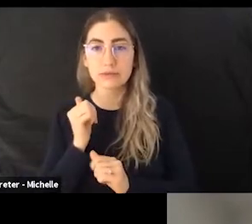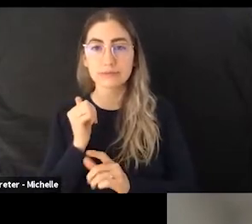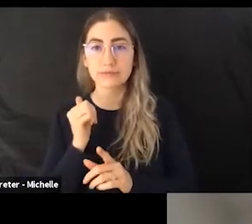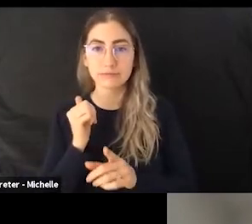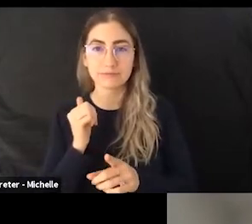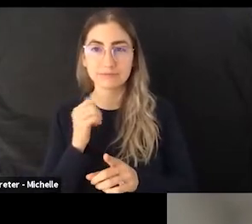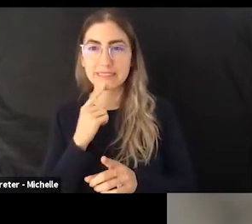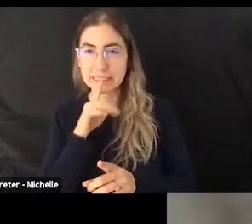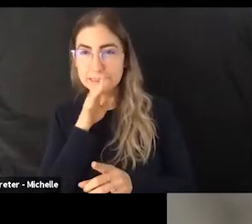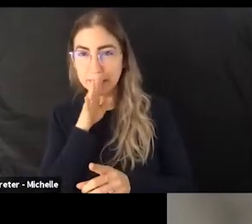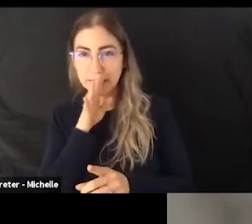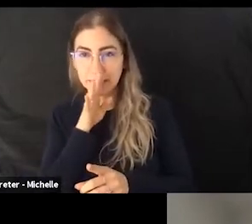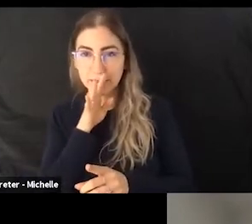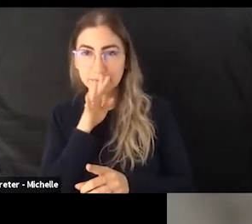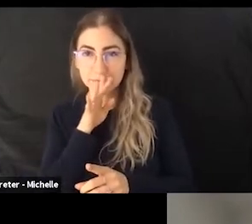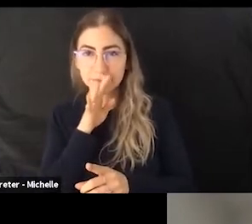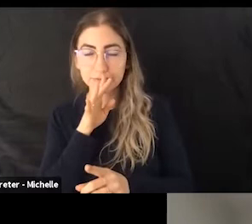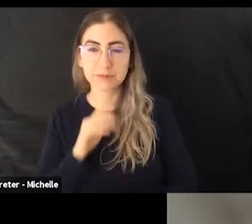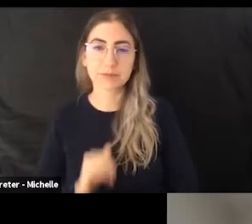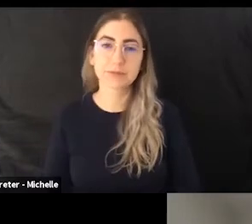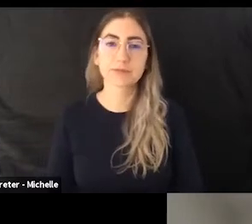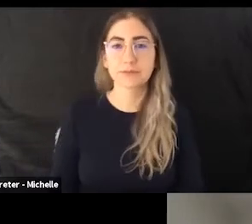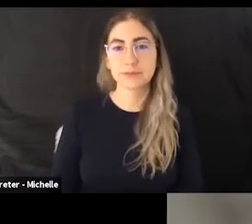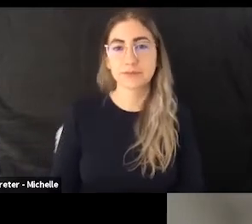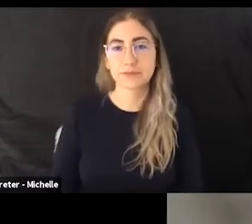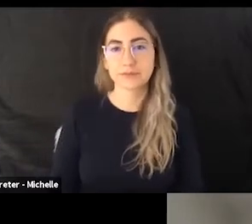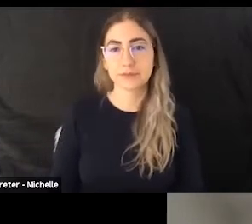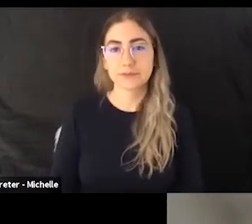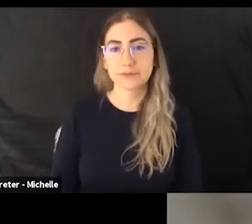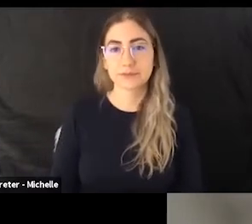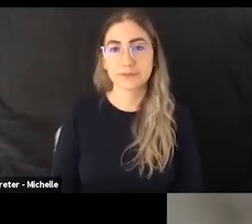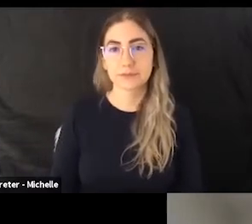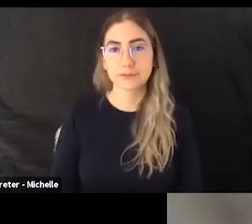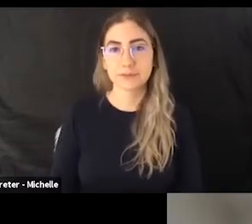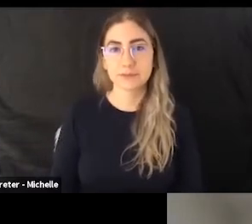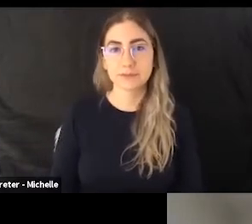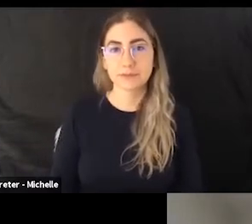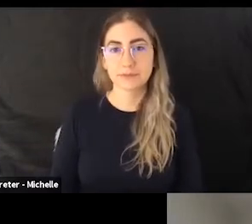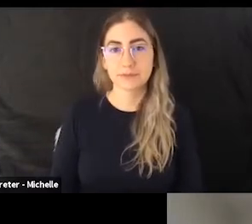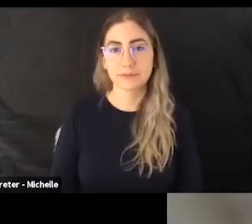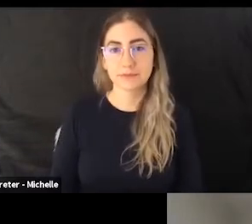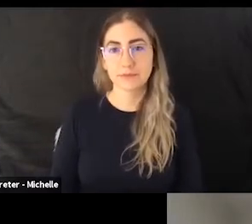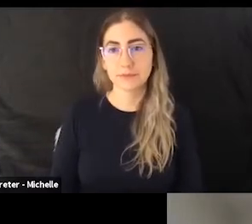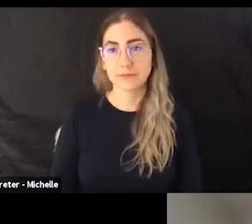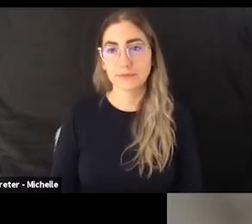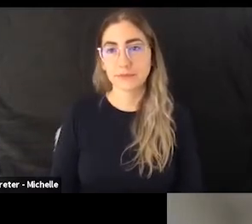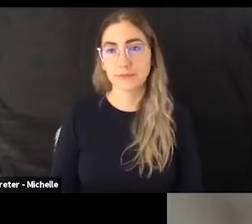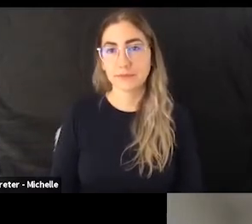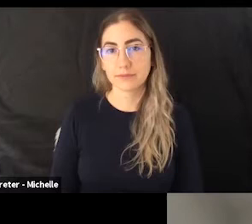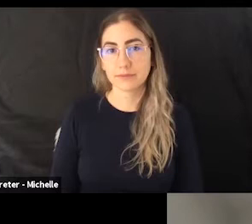MODE.